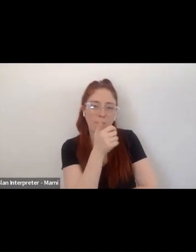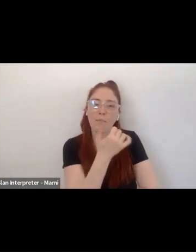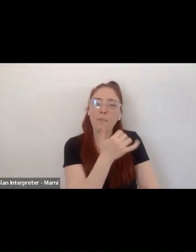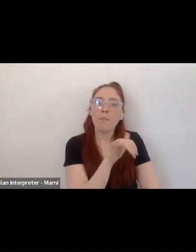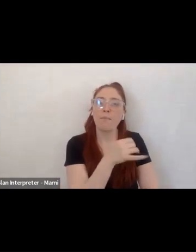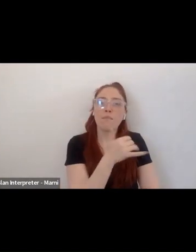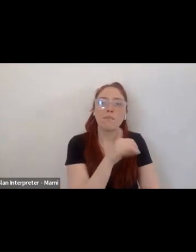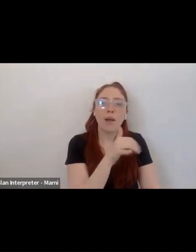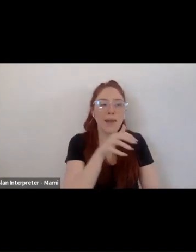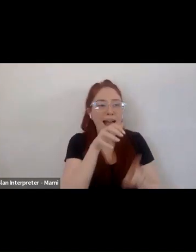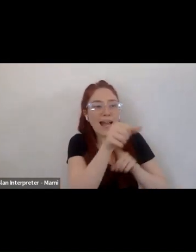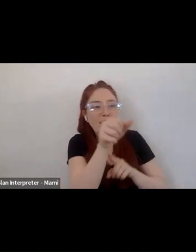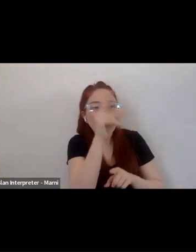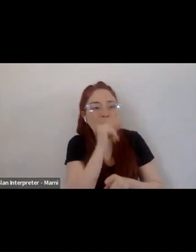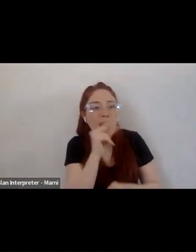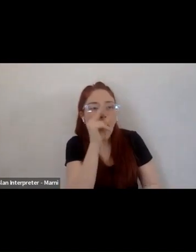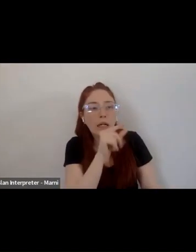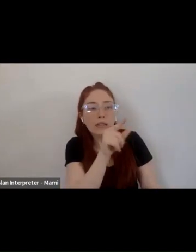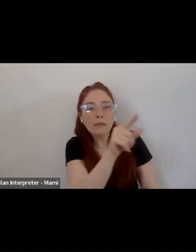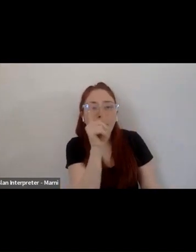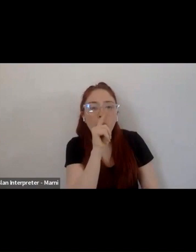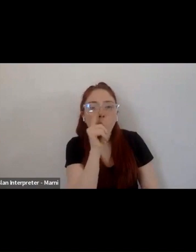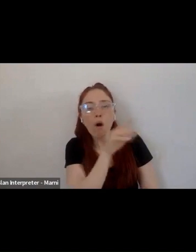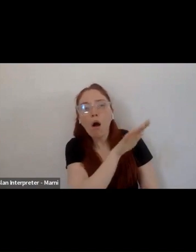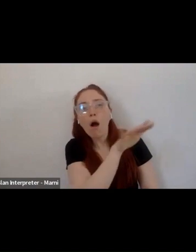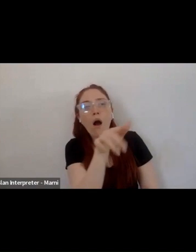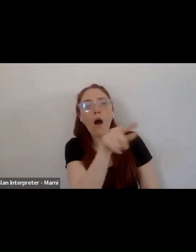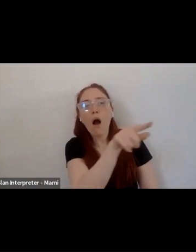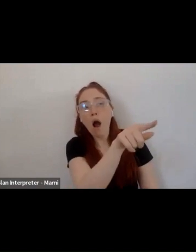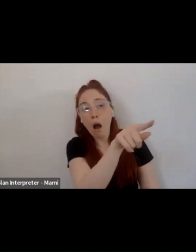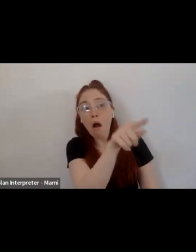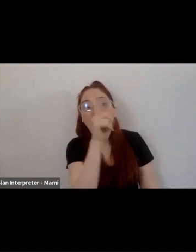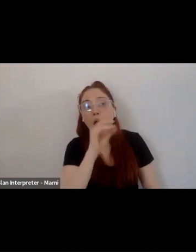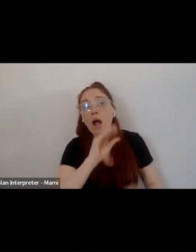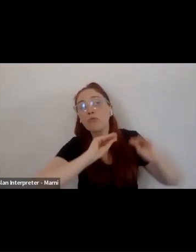younger people, some individuals who we could train to become